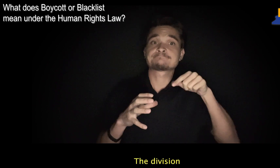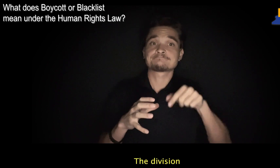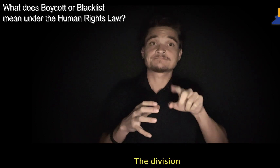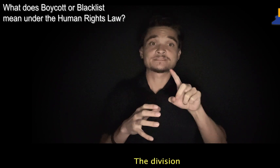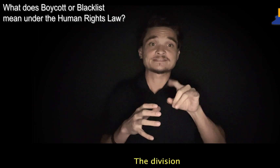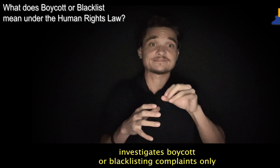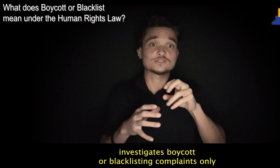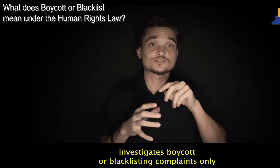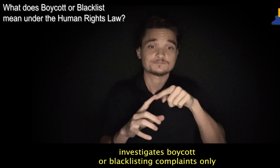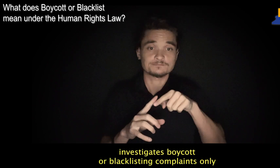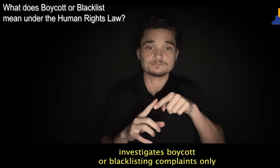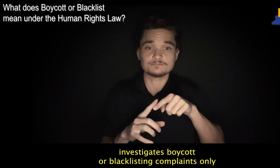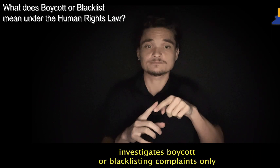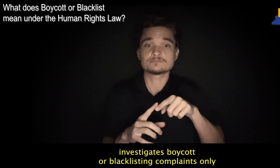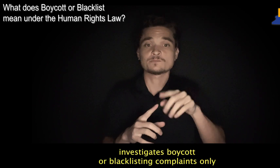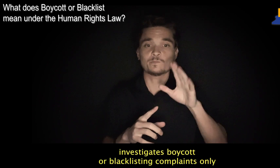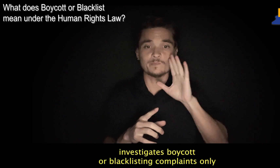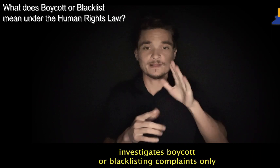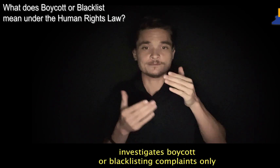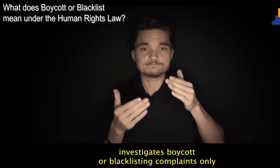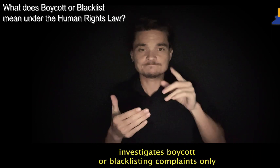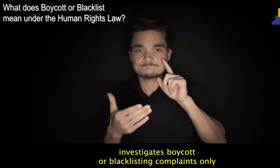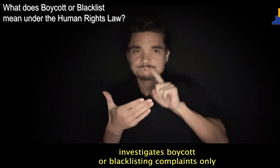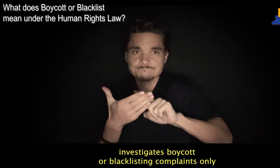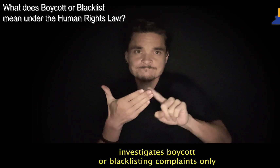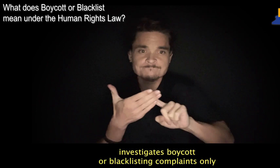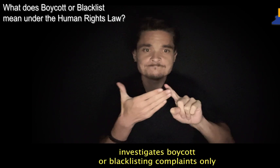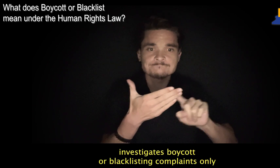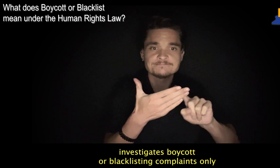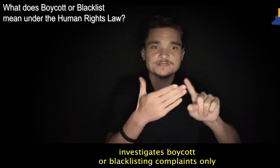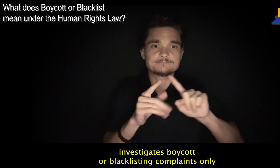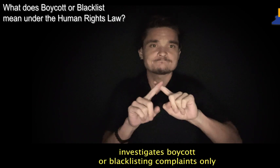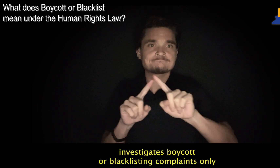The division investigates boycott or blacklisting complaints only